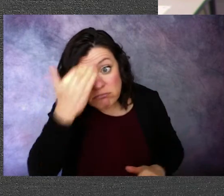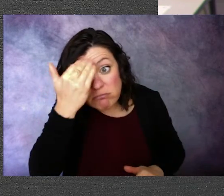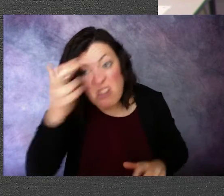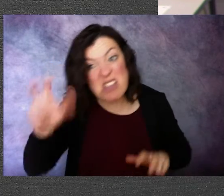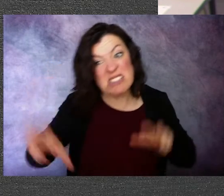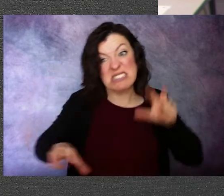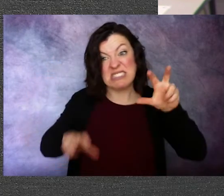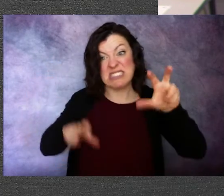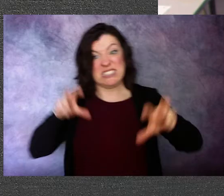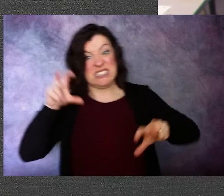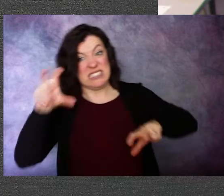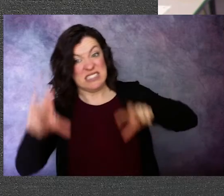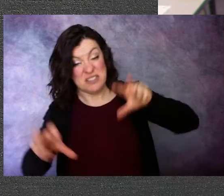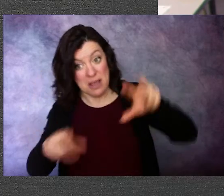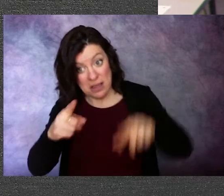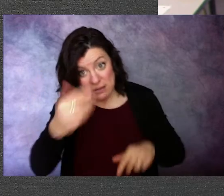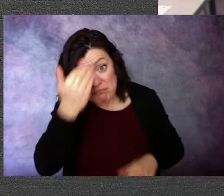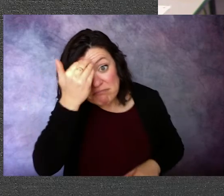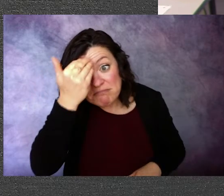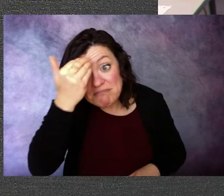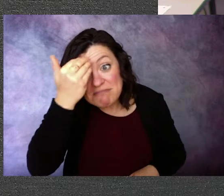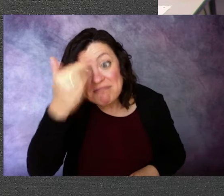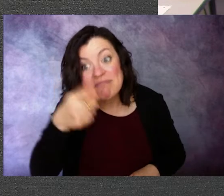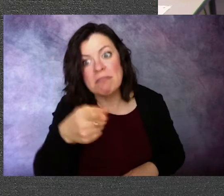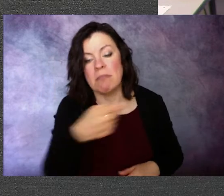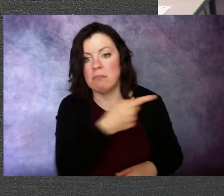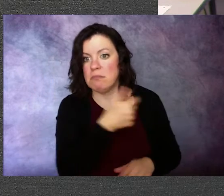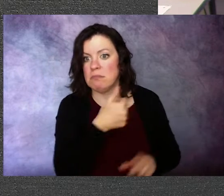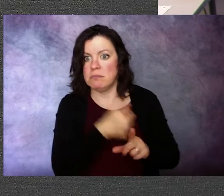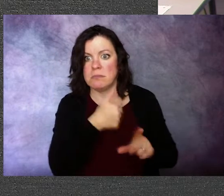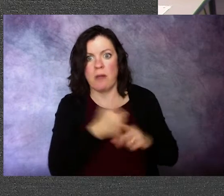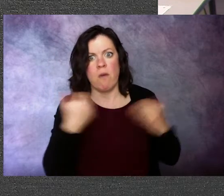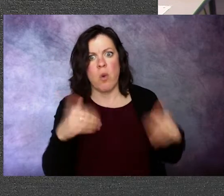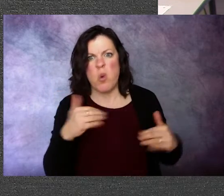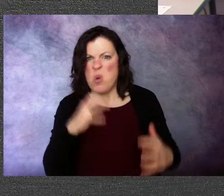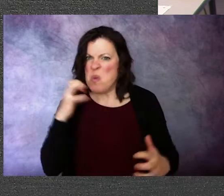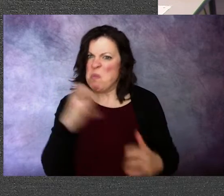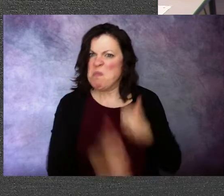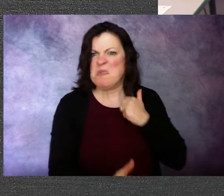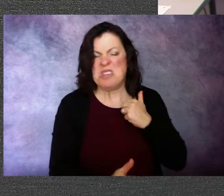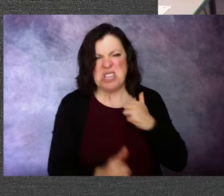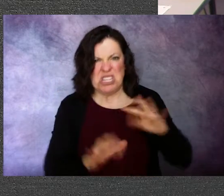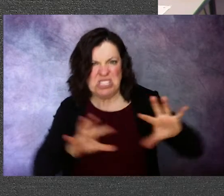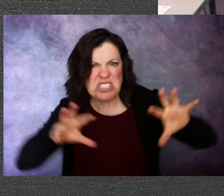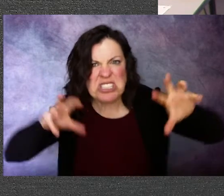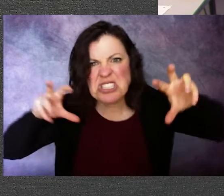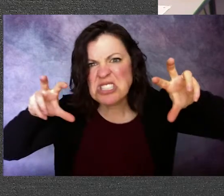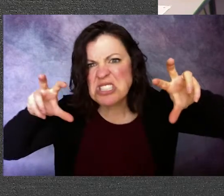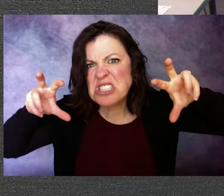Oh do you know the Tyrannosaurus Rex Who is very fierce